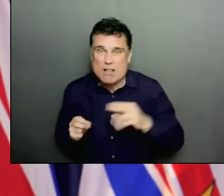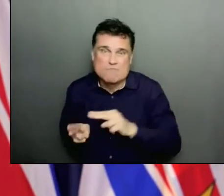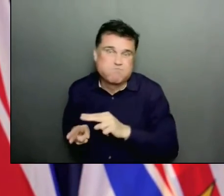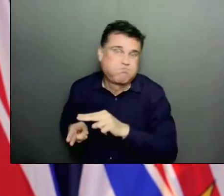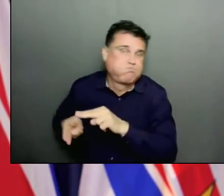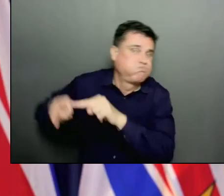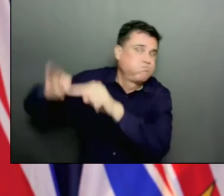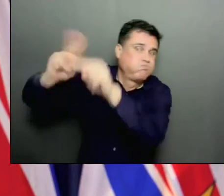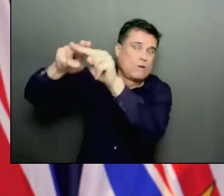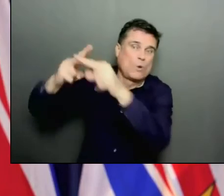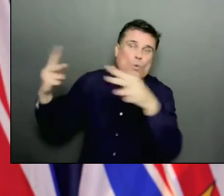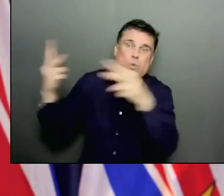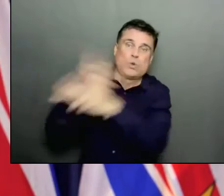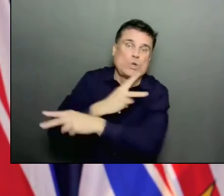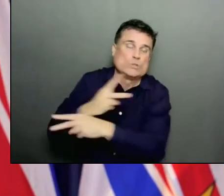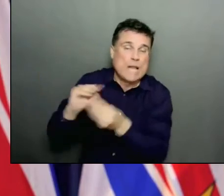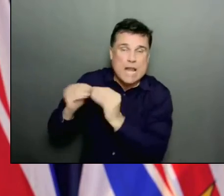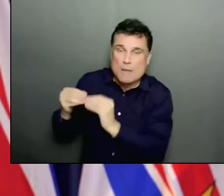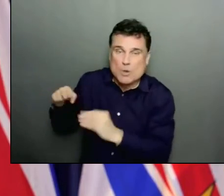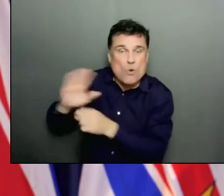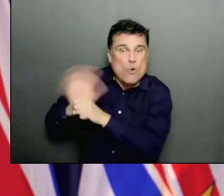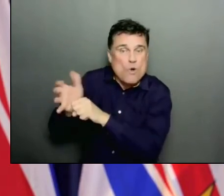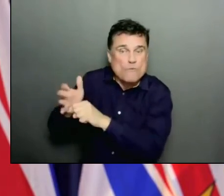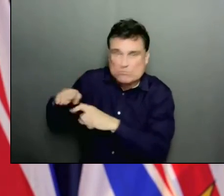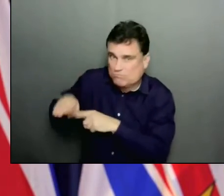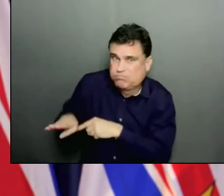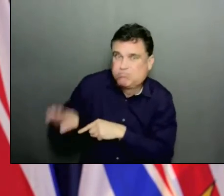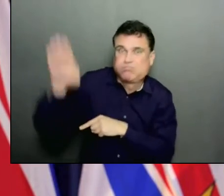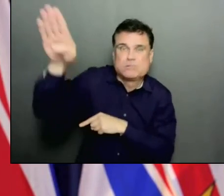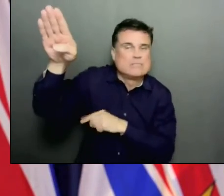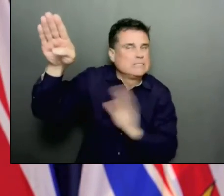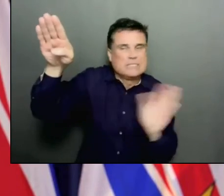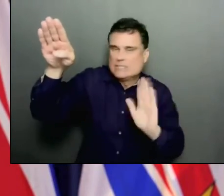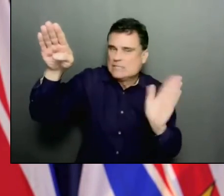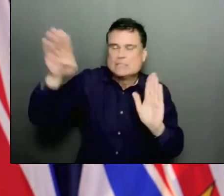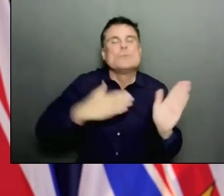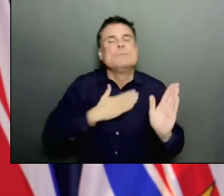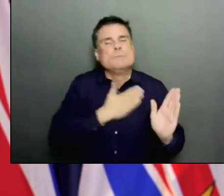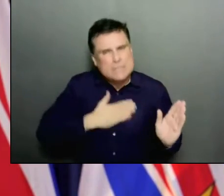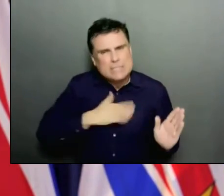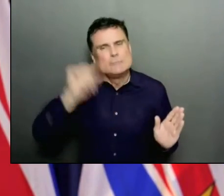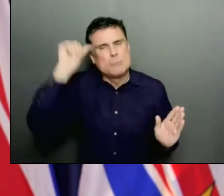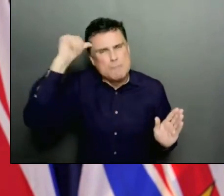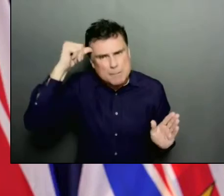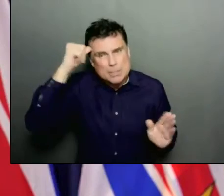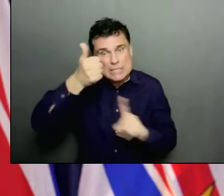reflect on this in this Christmas season what we can do to reduce the spread of COVID-19 all